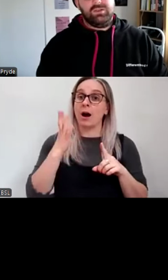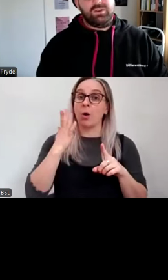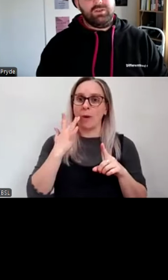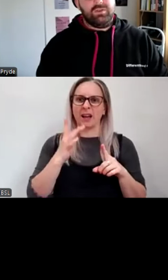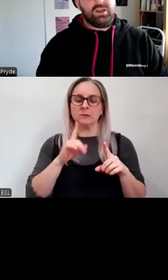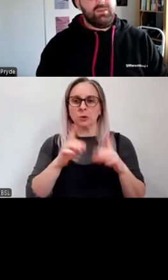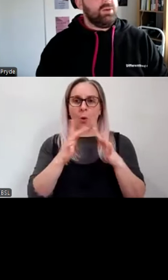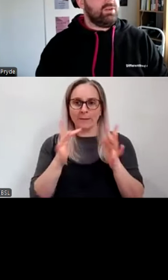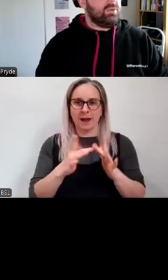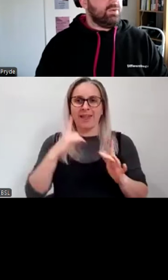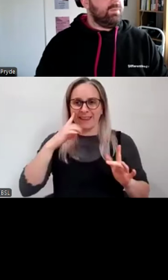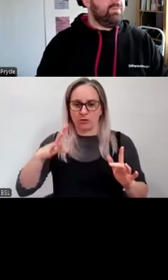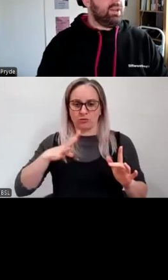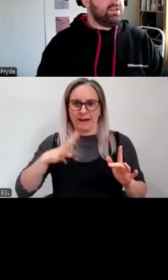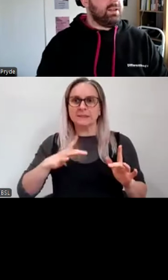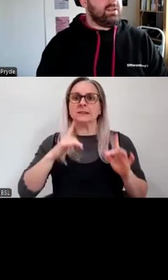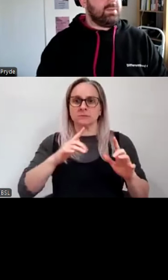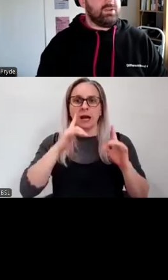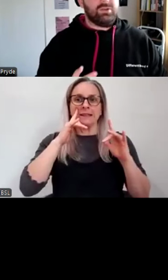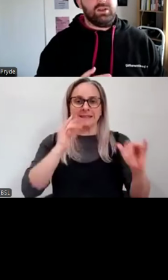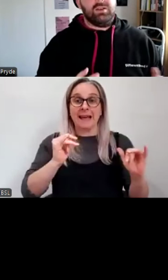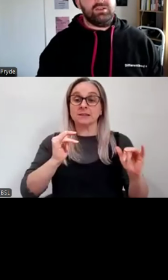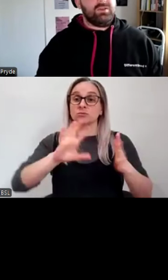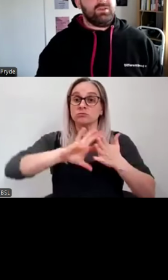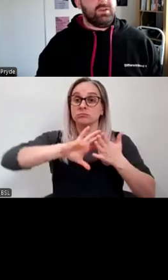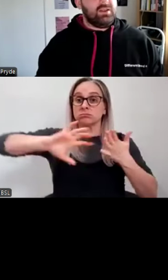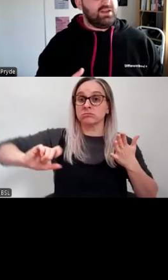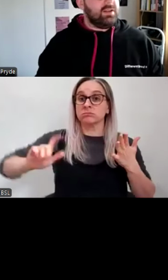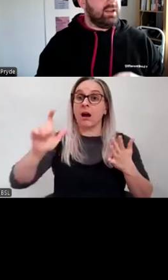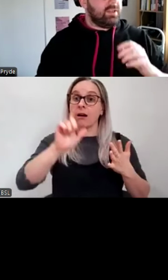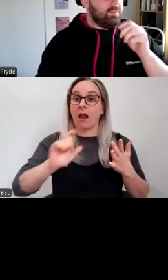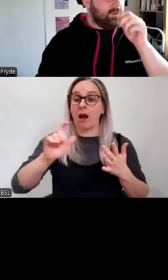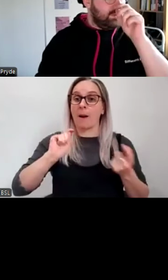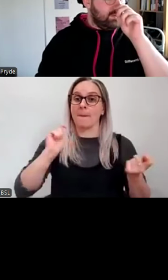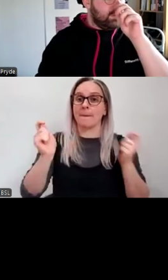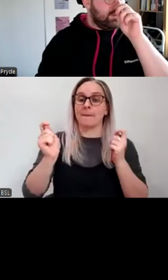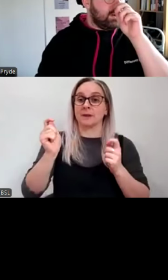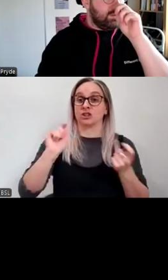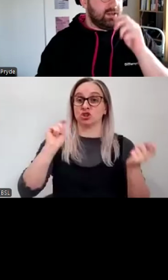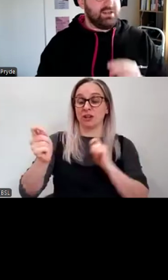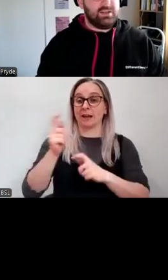If you're on Chrome settings, which I'll show you how to do and they can allow demo through one of our websites.